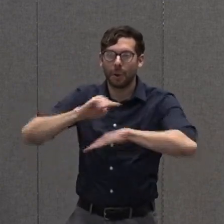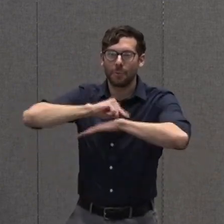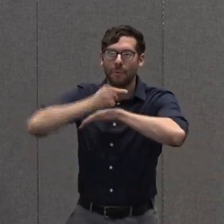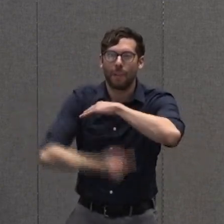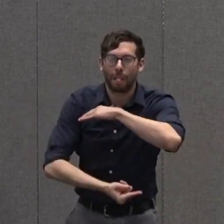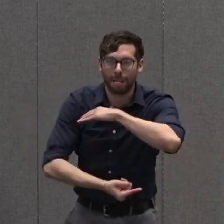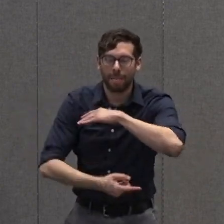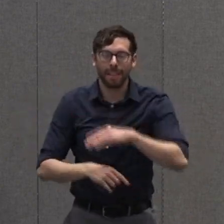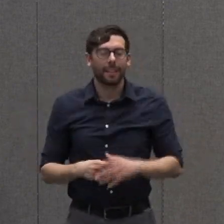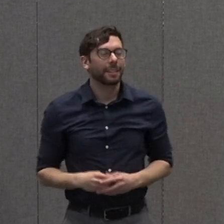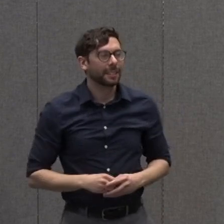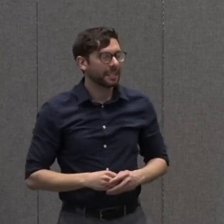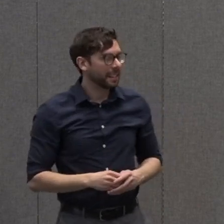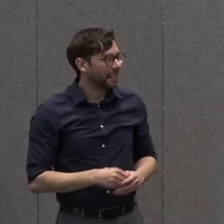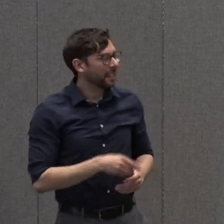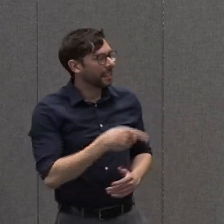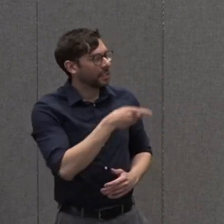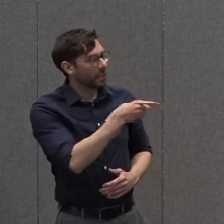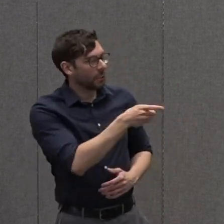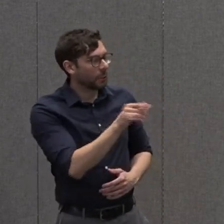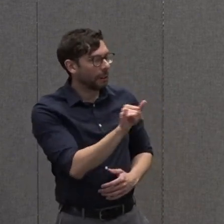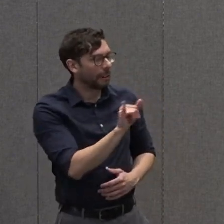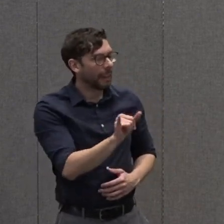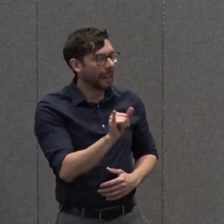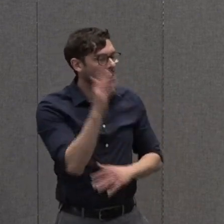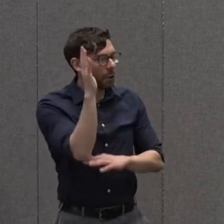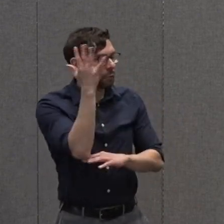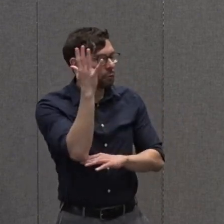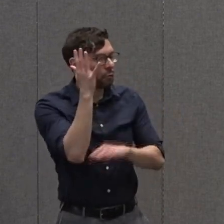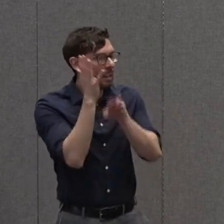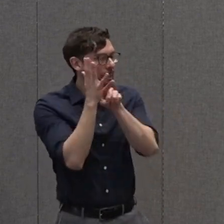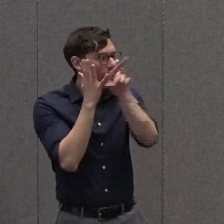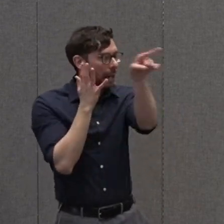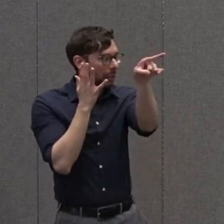Bob the tree. You're just a tree, Wrangler Bob, yeah.